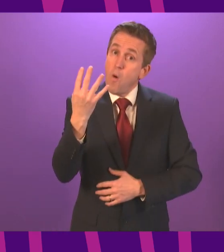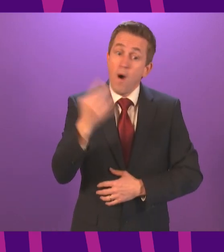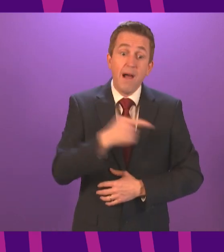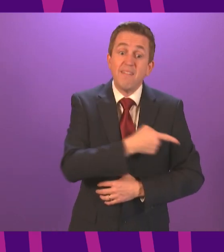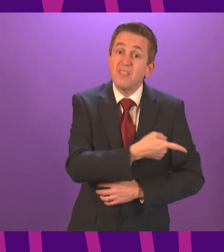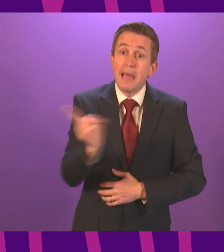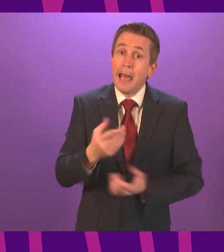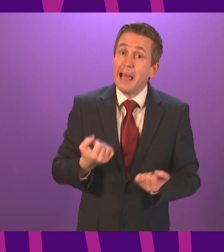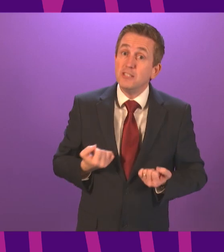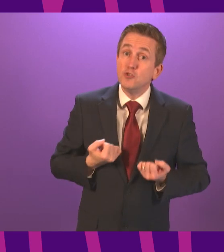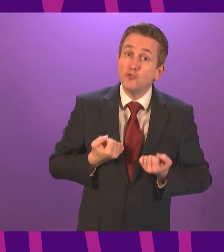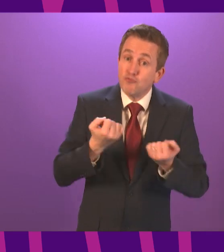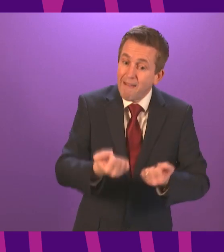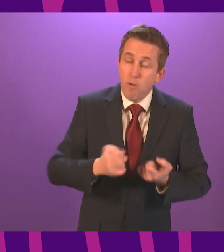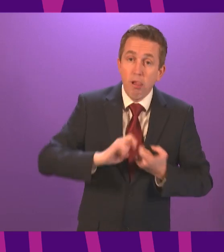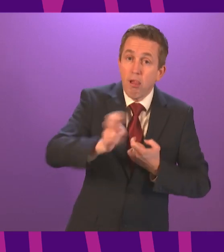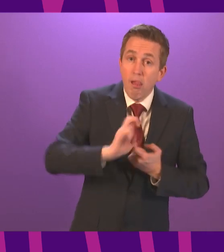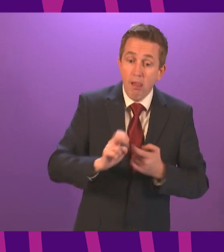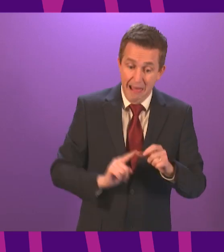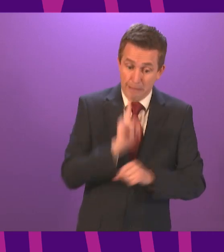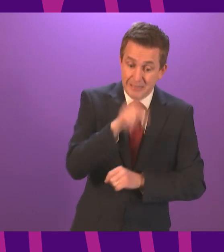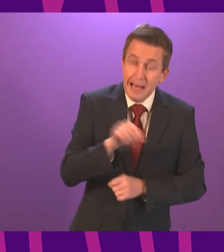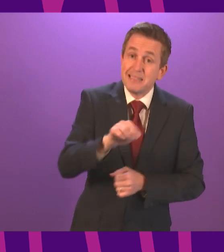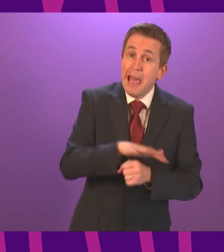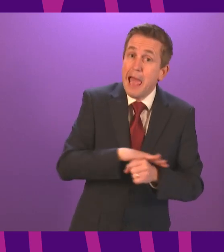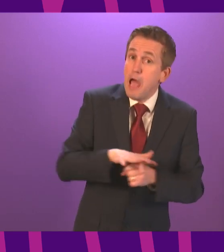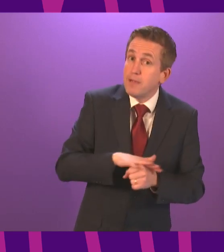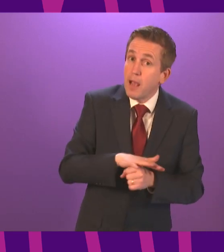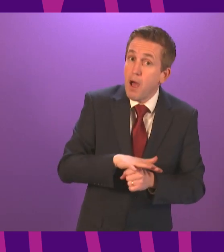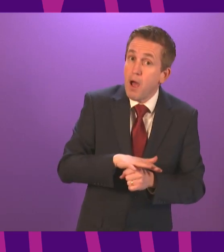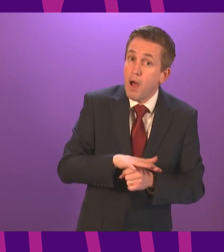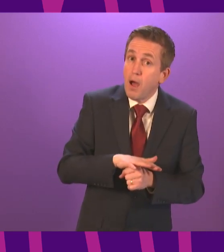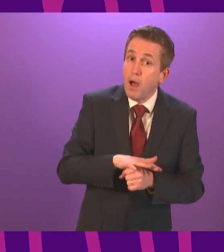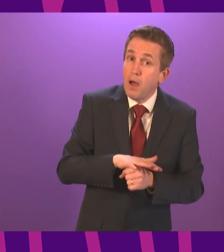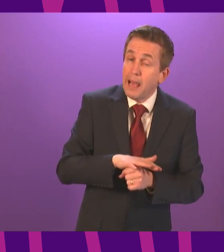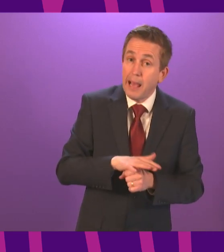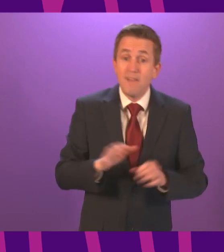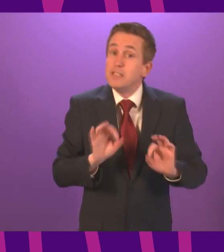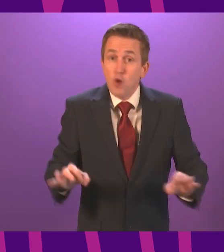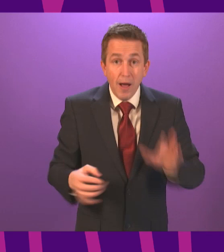local authority area for anything other than essential journeys. The same is true of those